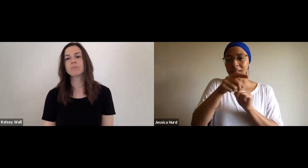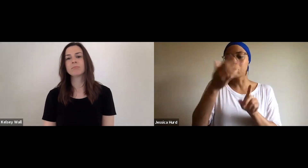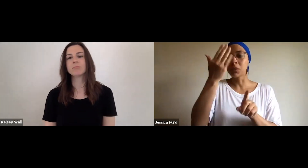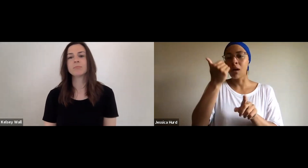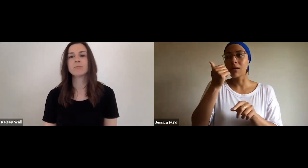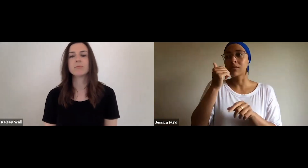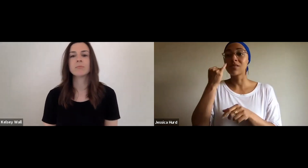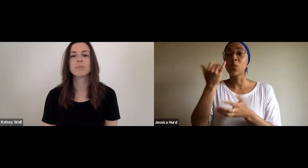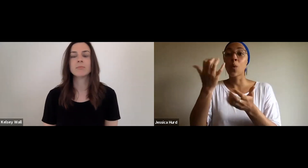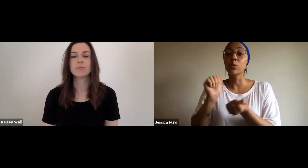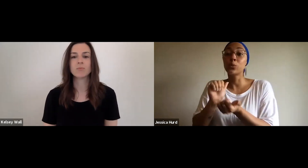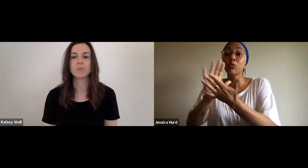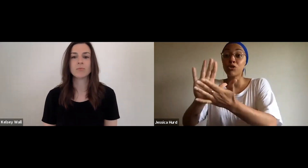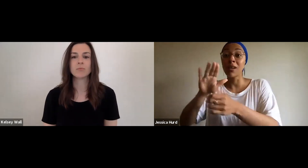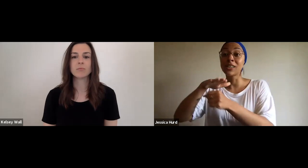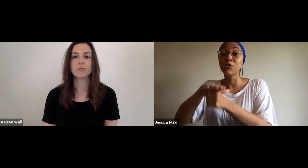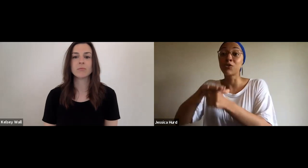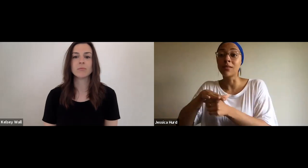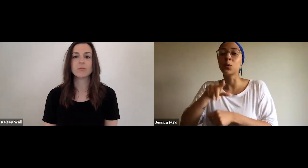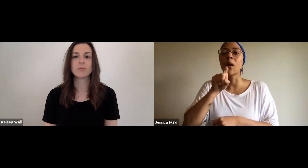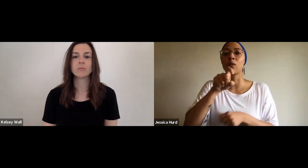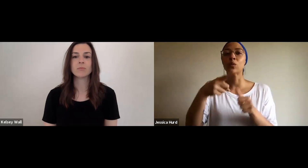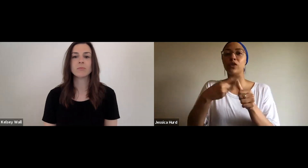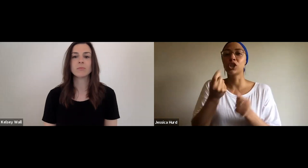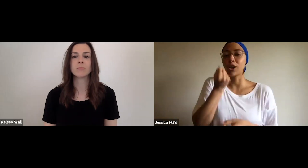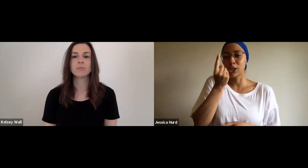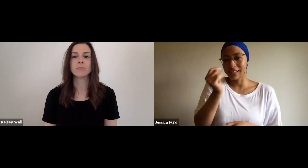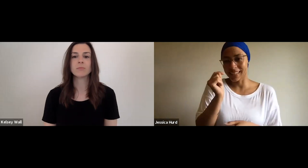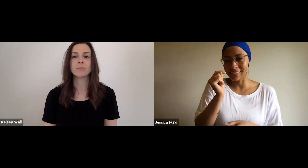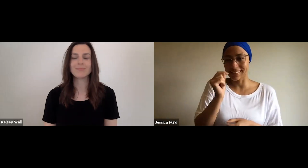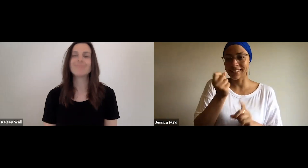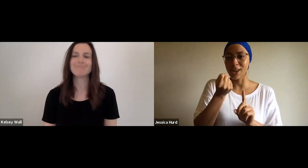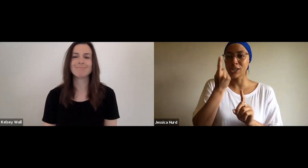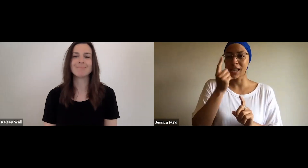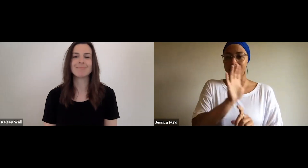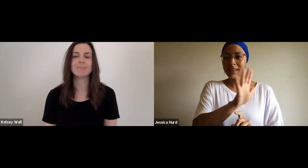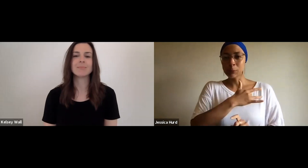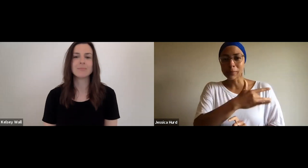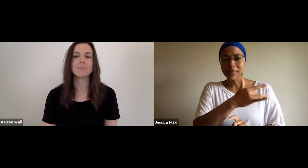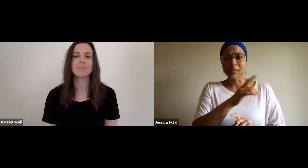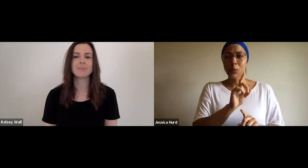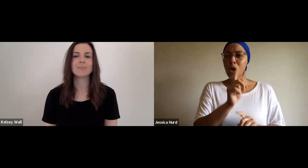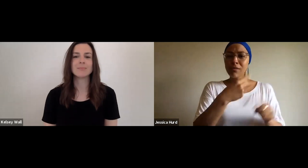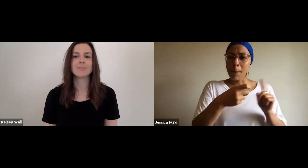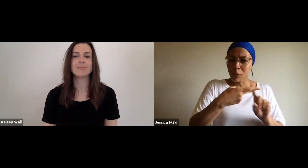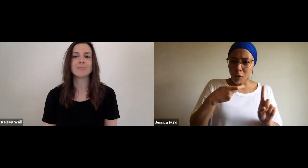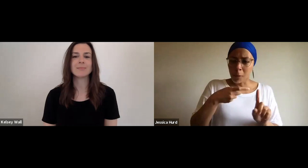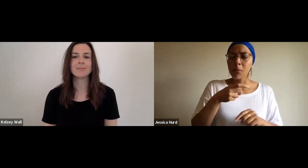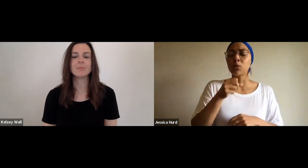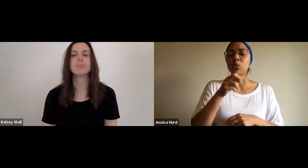We want to emphasize your approach to stress, and so you have to understand what is stress